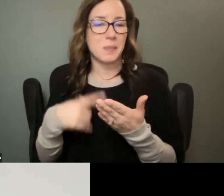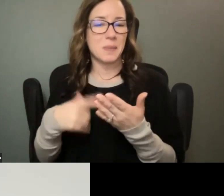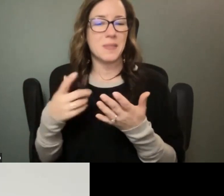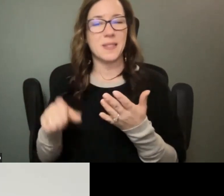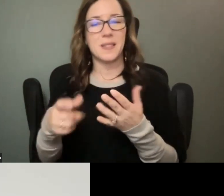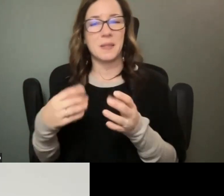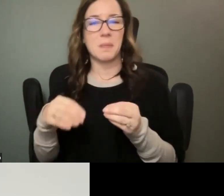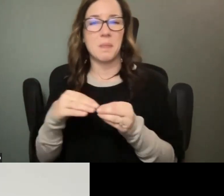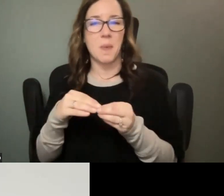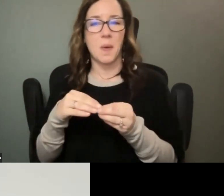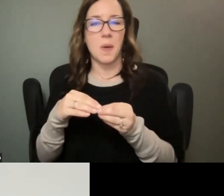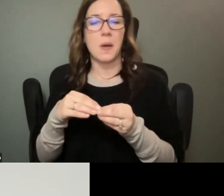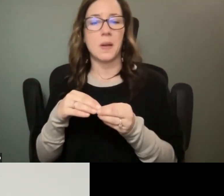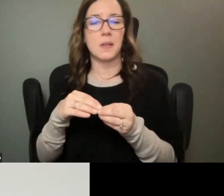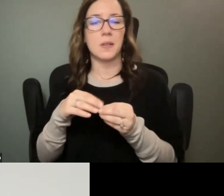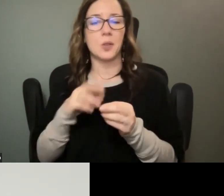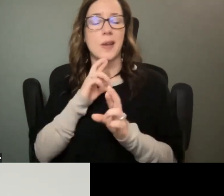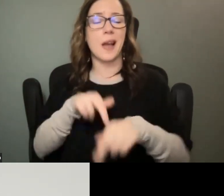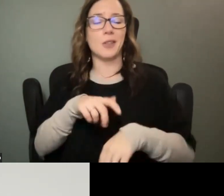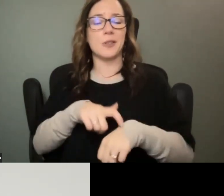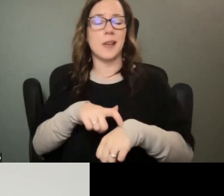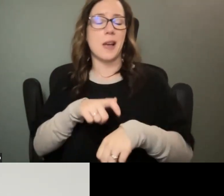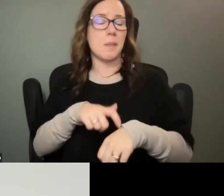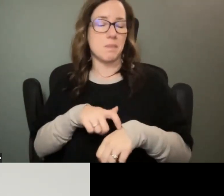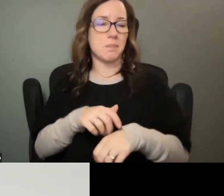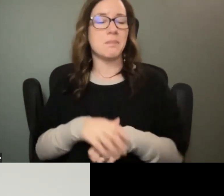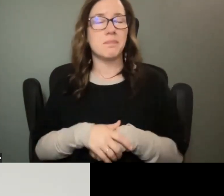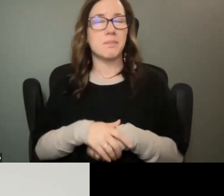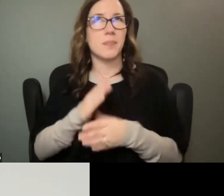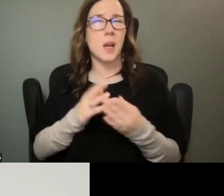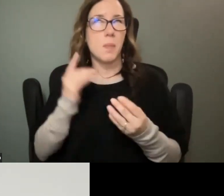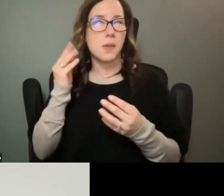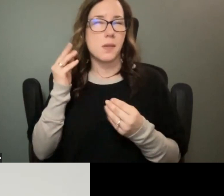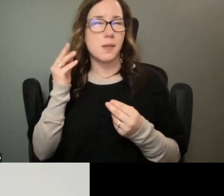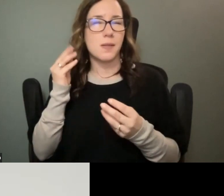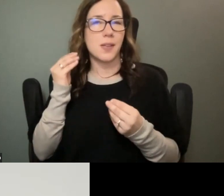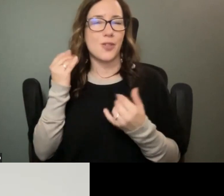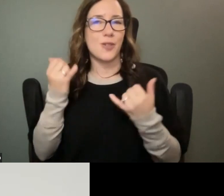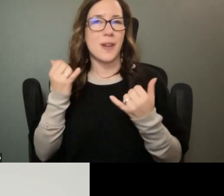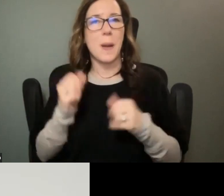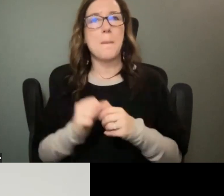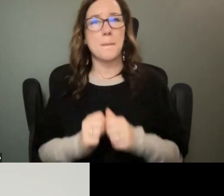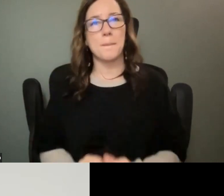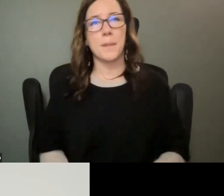um reaction time I'm sure some are